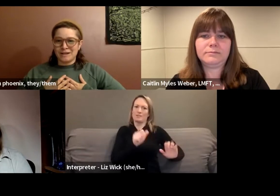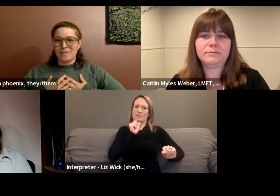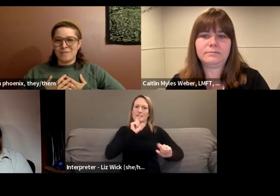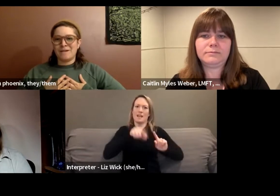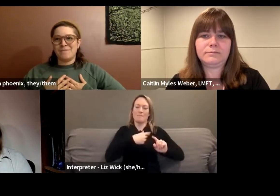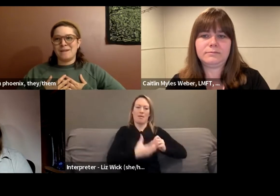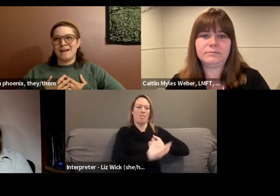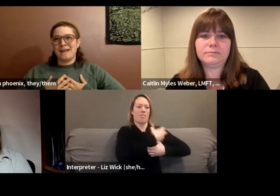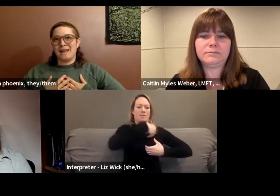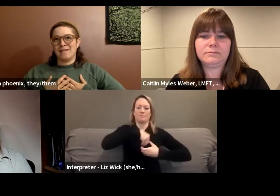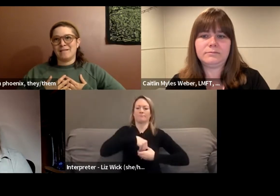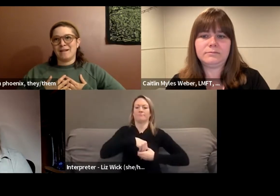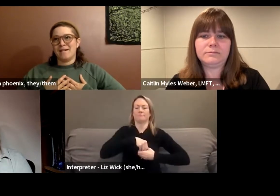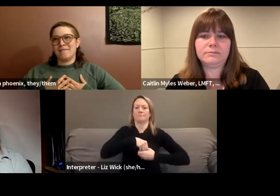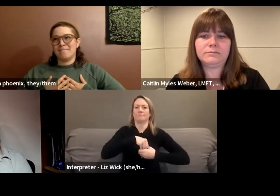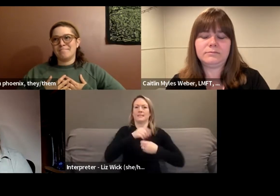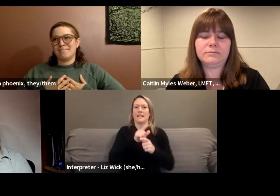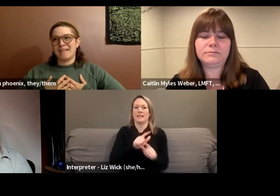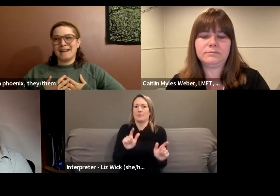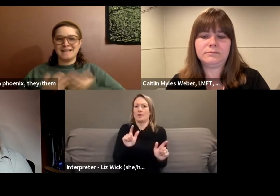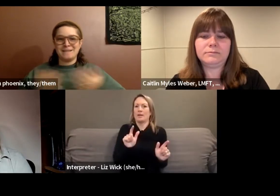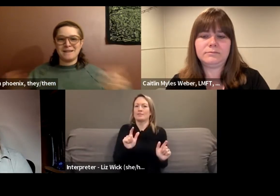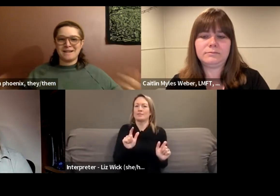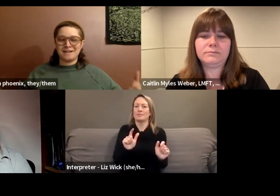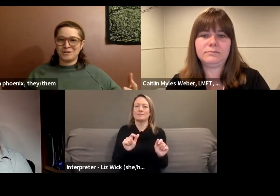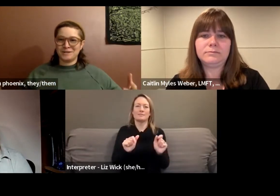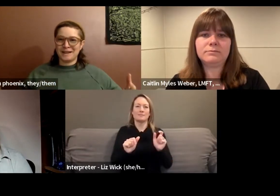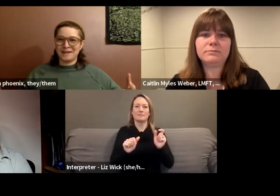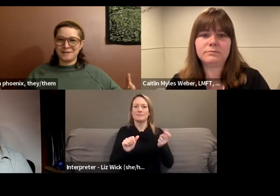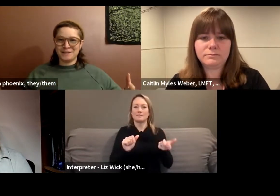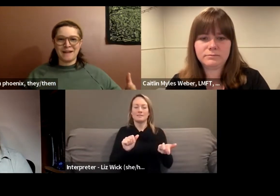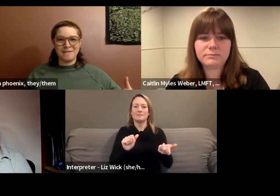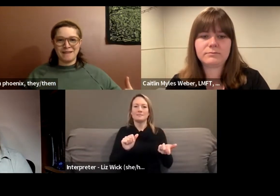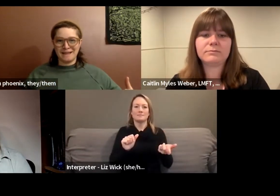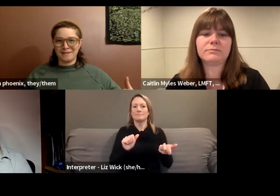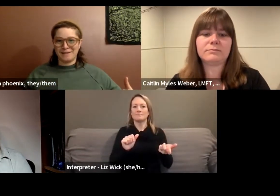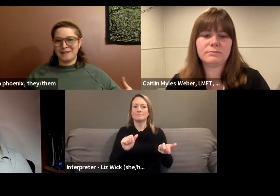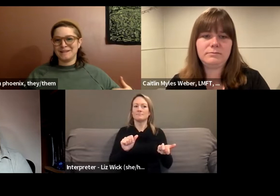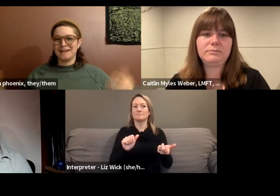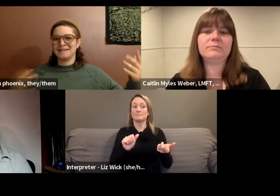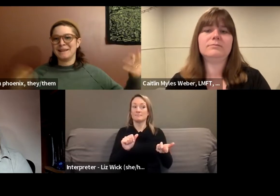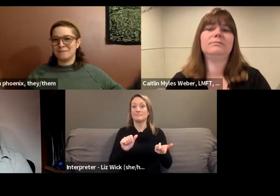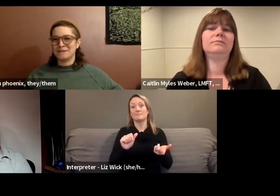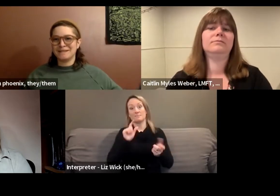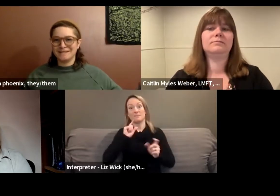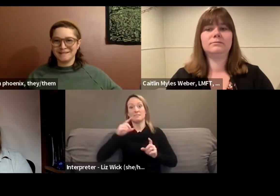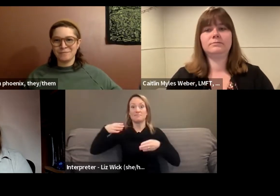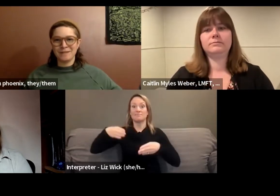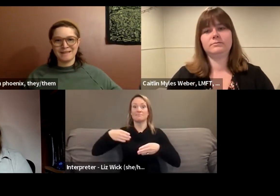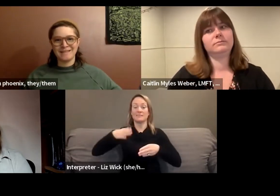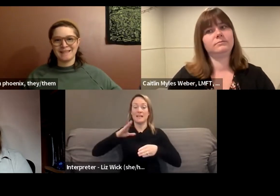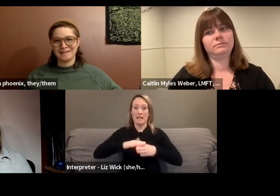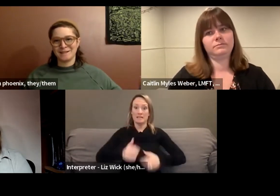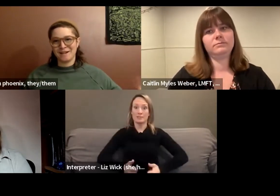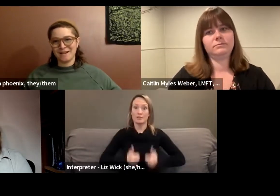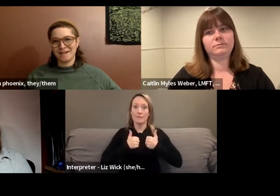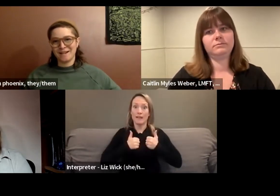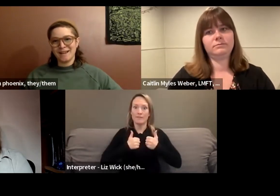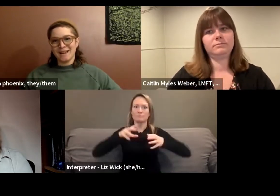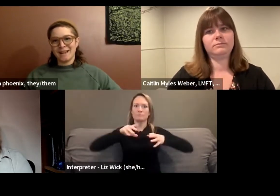They're not about embodying anything beyond just kind of surviving and learning to accept the way that things are.